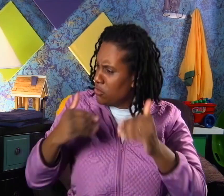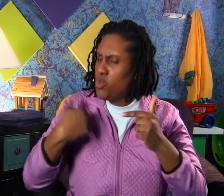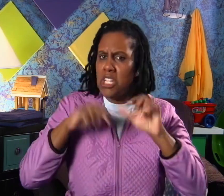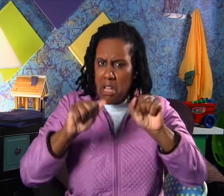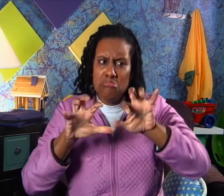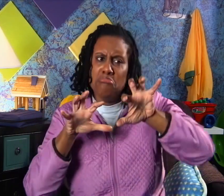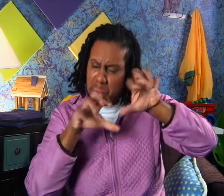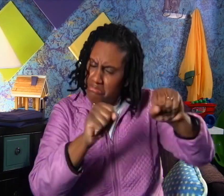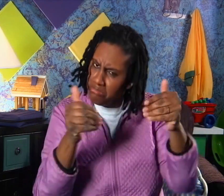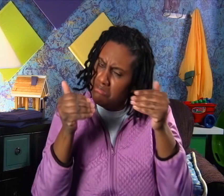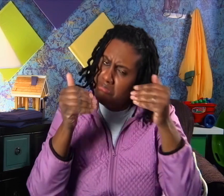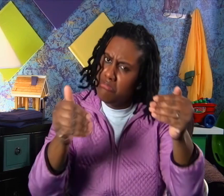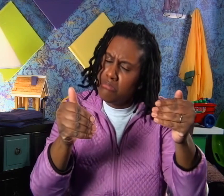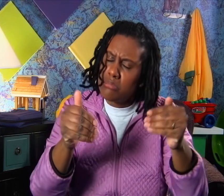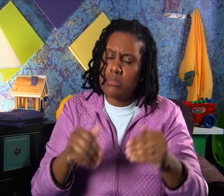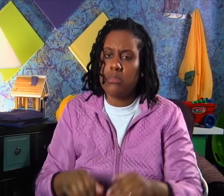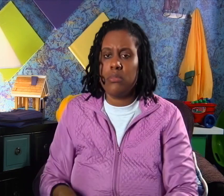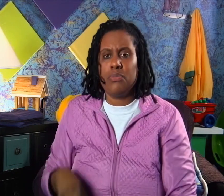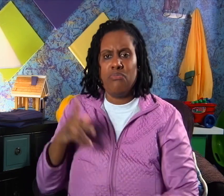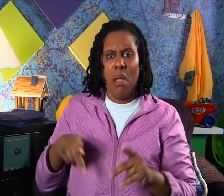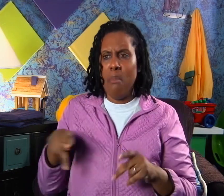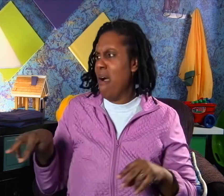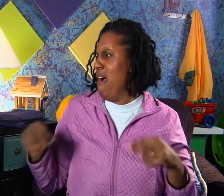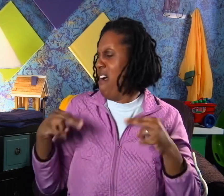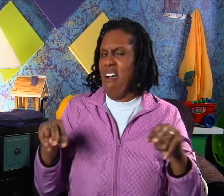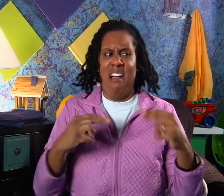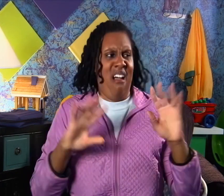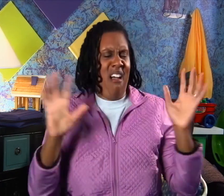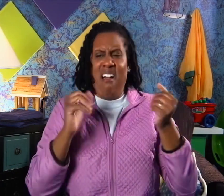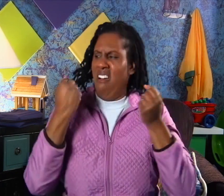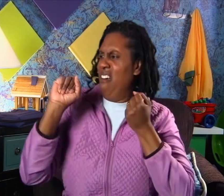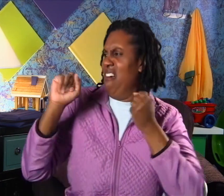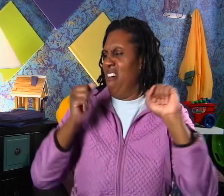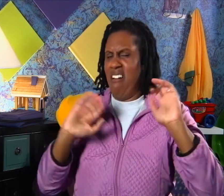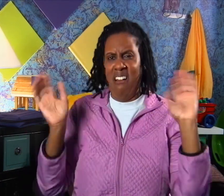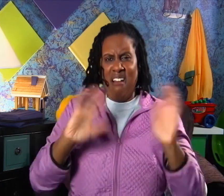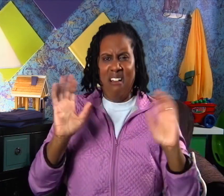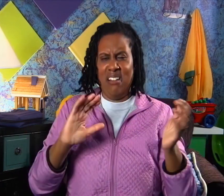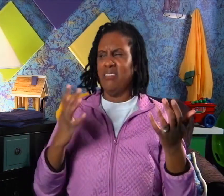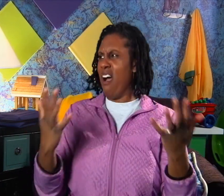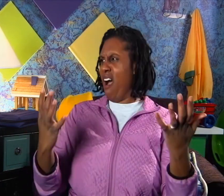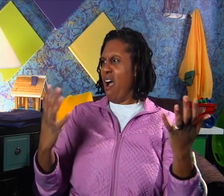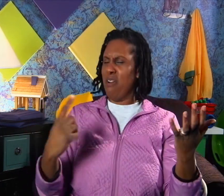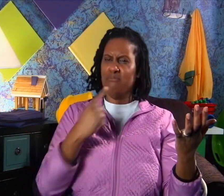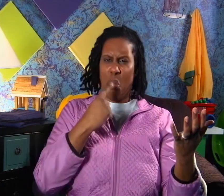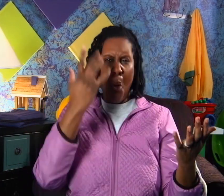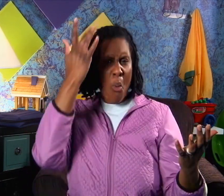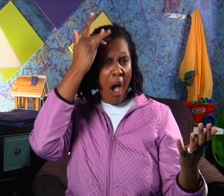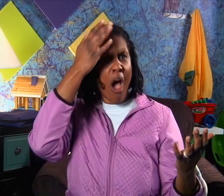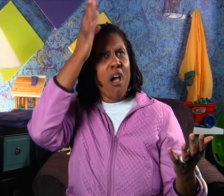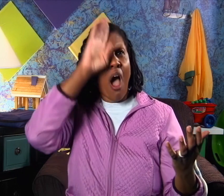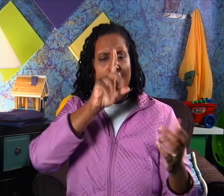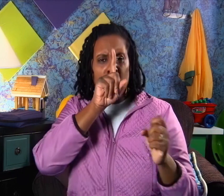GOD WILL PROTECT US WHEN WE GO TO TAKE THE LAND." THE PEOPLE STARTED TO PROTEST. "NO WAY," THEY SAID.